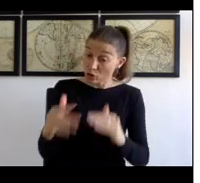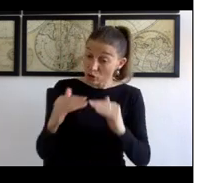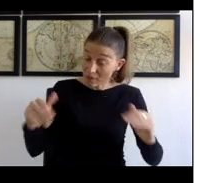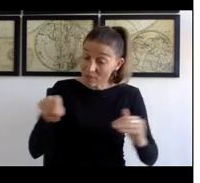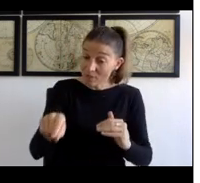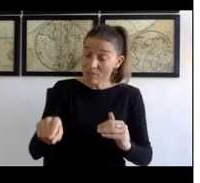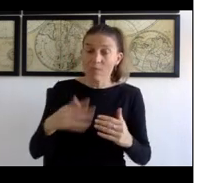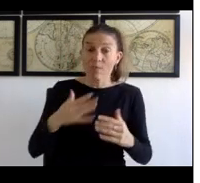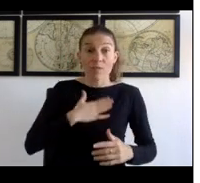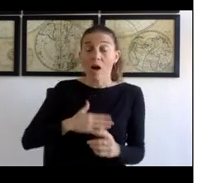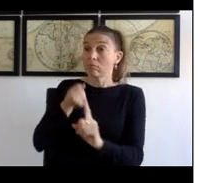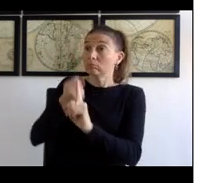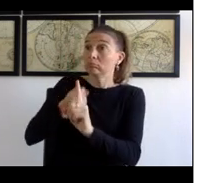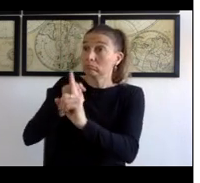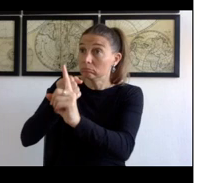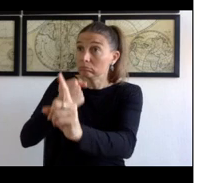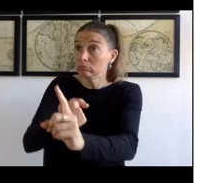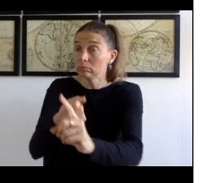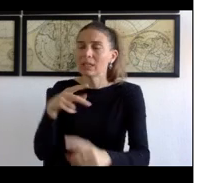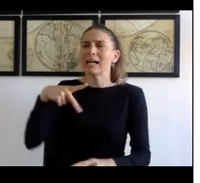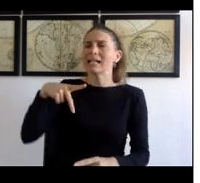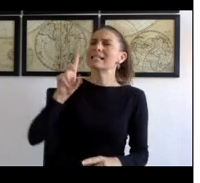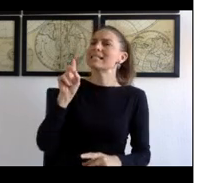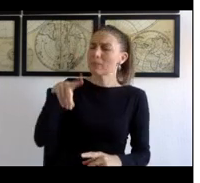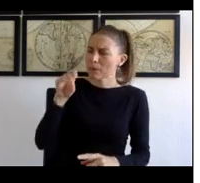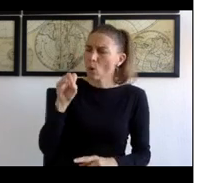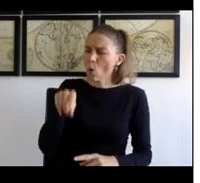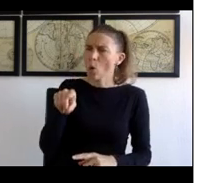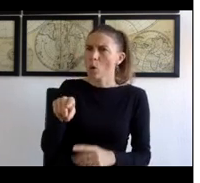carried out by DPOs to influence their national statistical offices